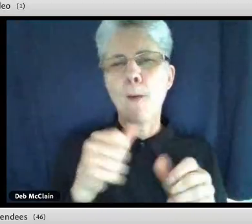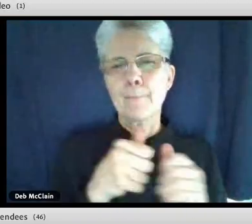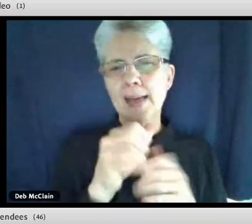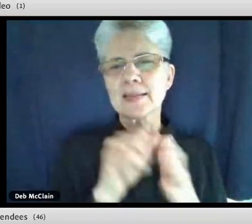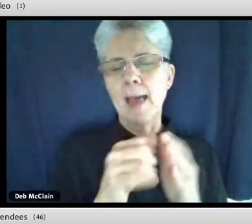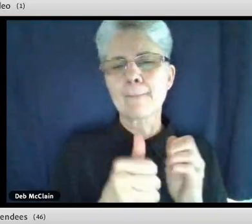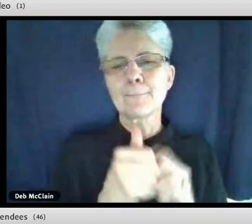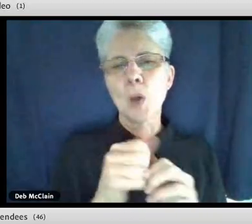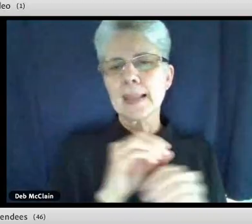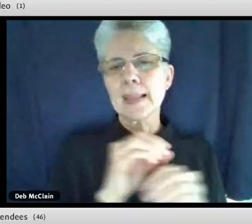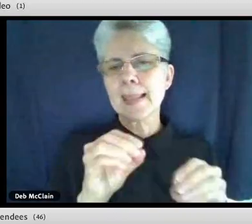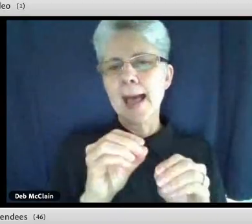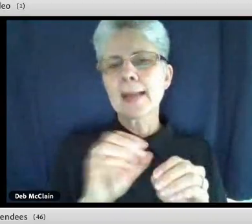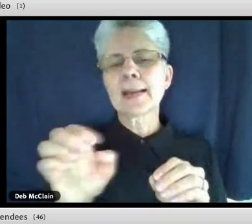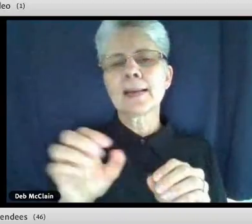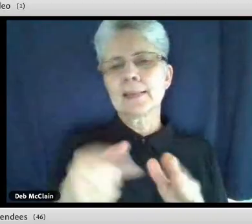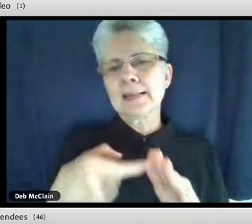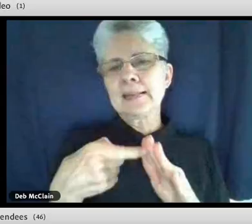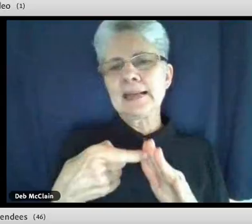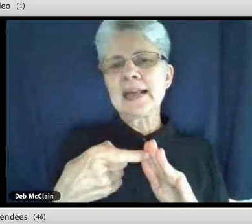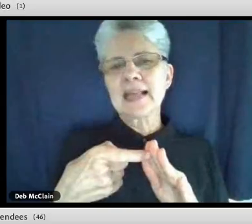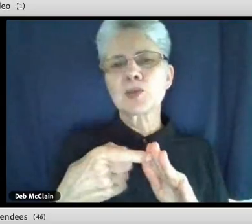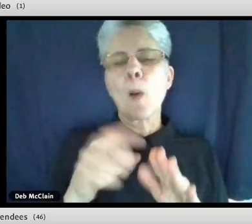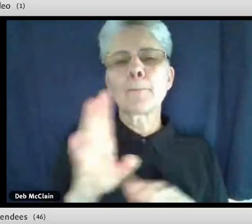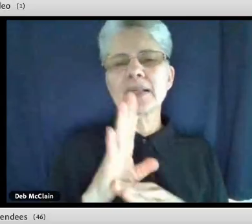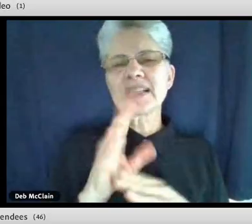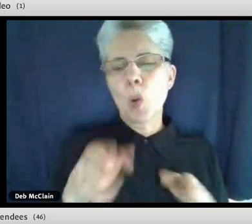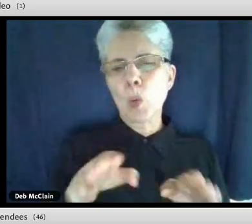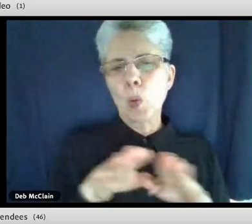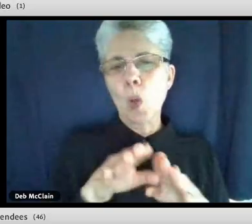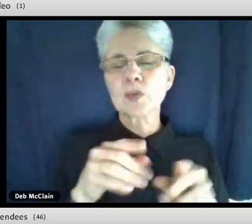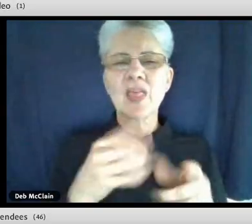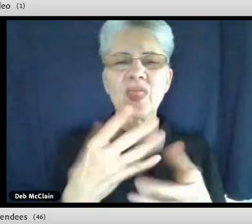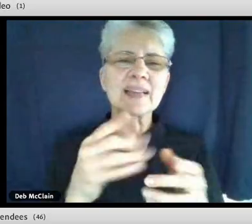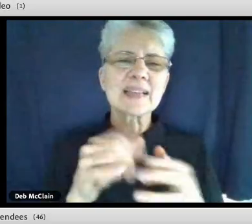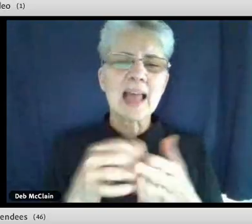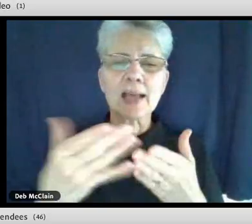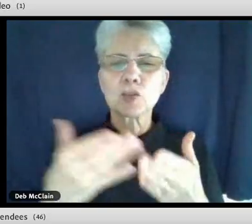Most nonessential businesses are closed, and those are things like the service industries,